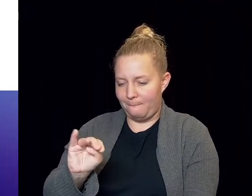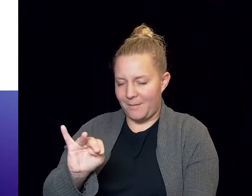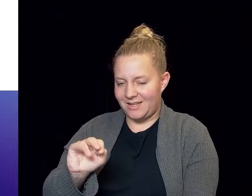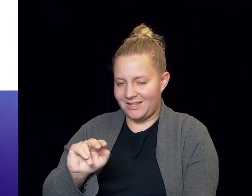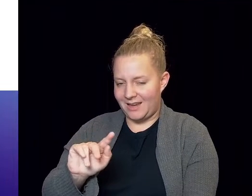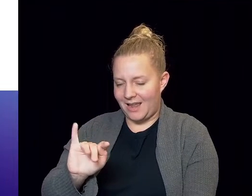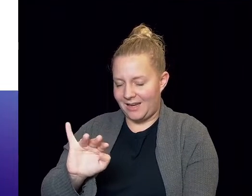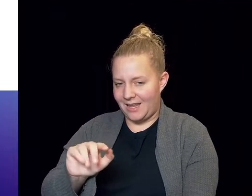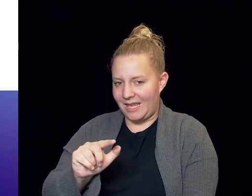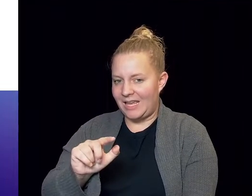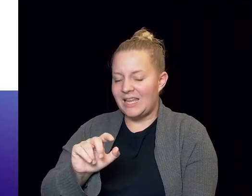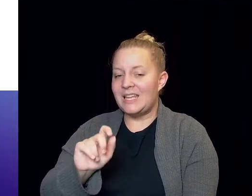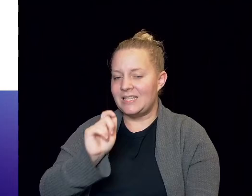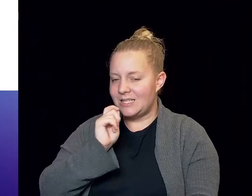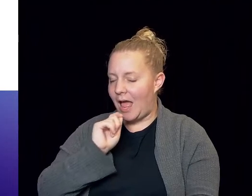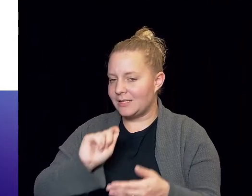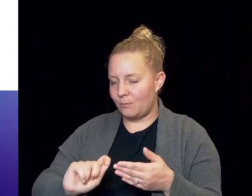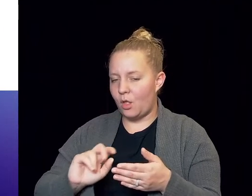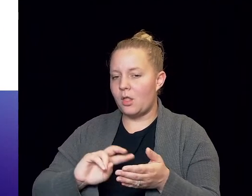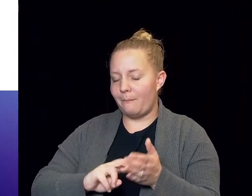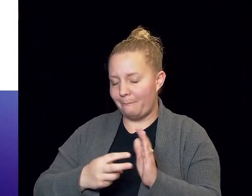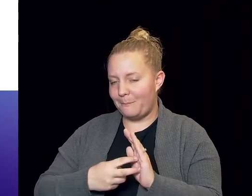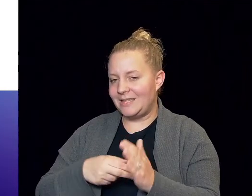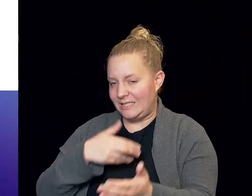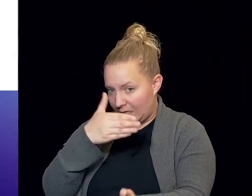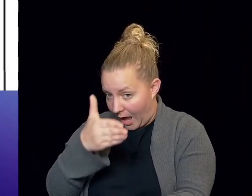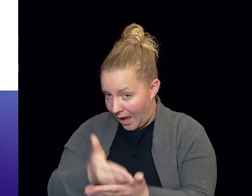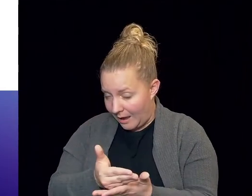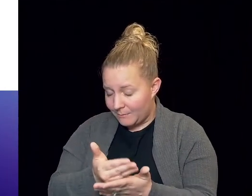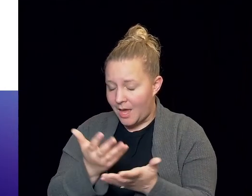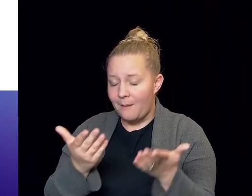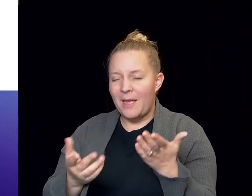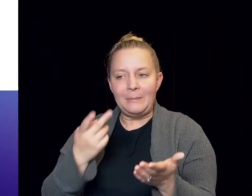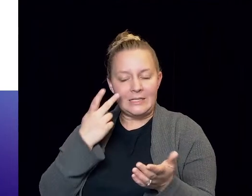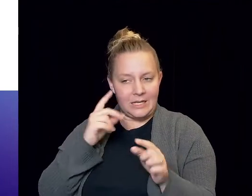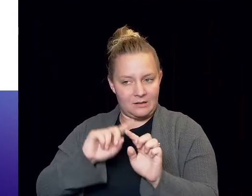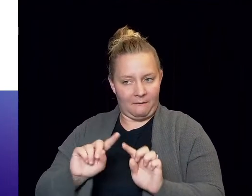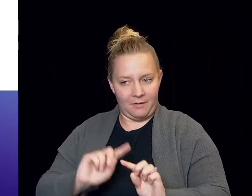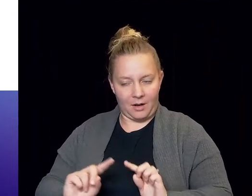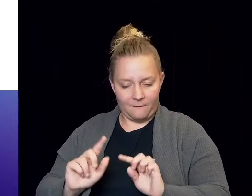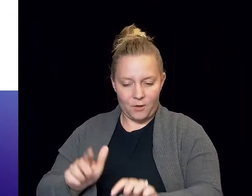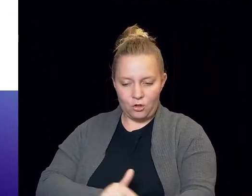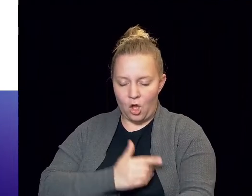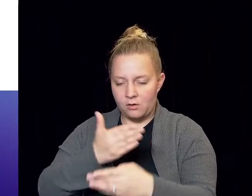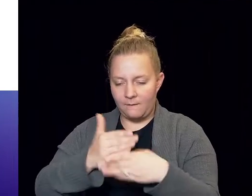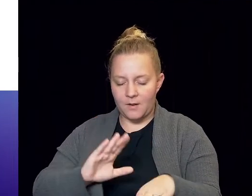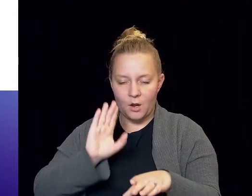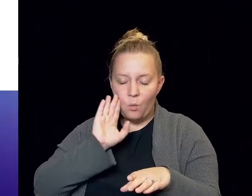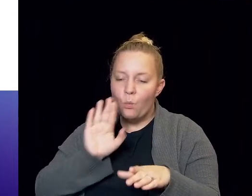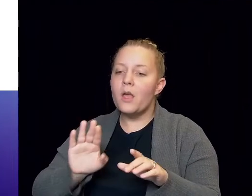it stops. But, you may see different long divisions that will result in a repeating